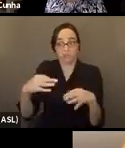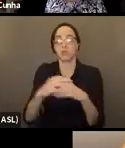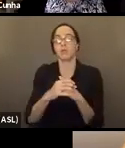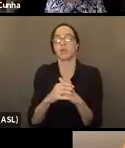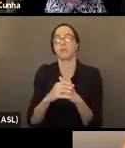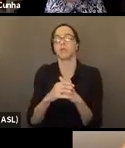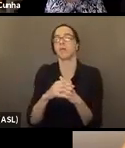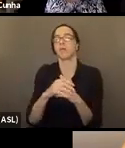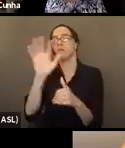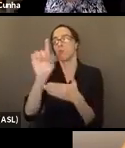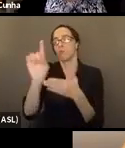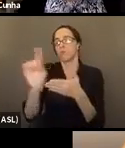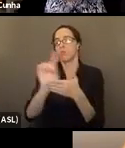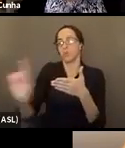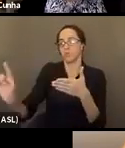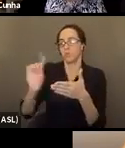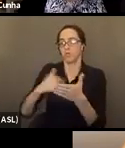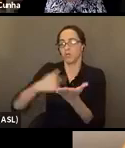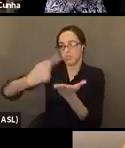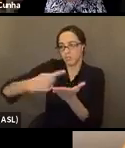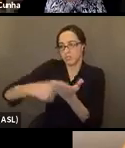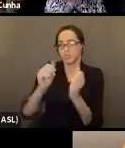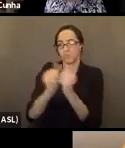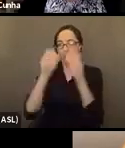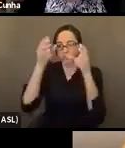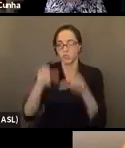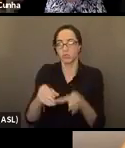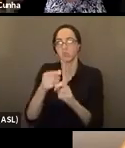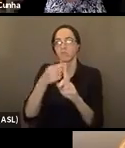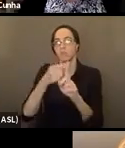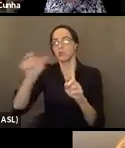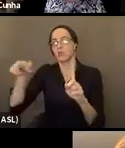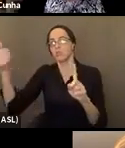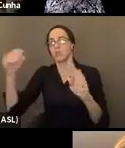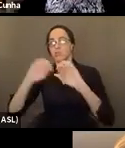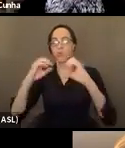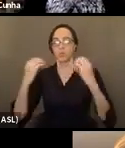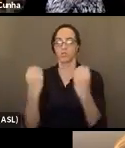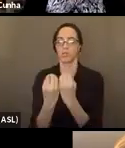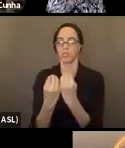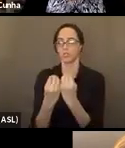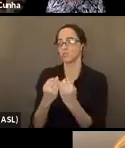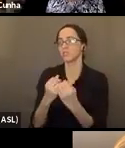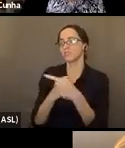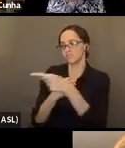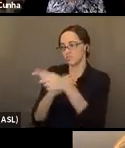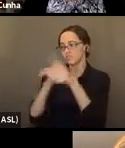putting a bunch of time and effort into trying to resolve and provide different options and